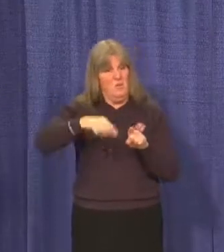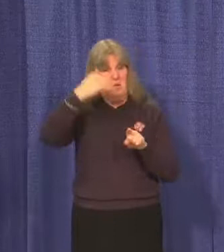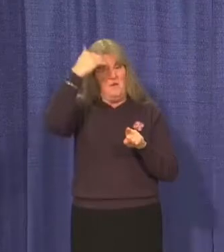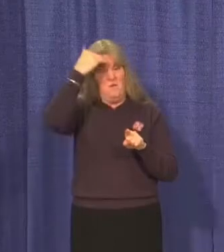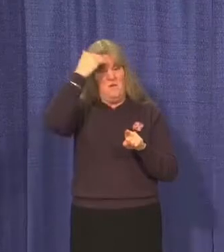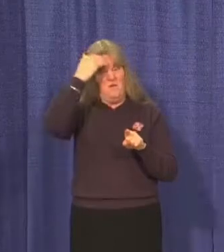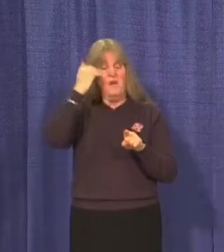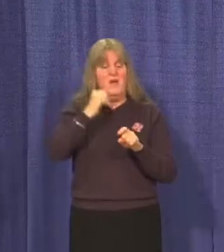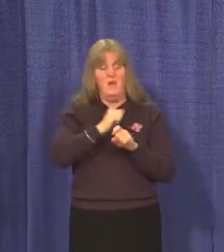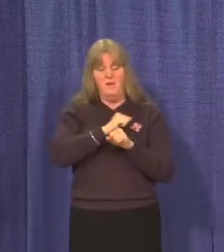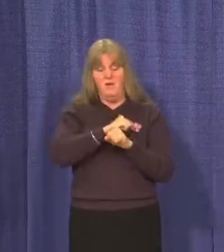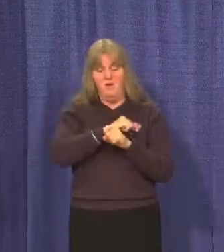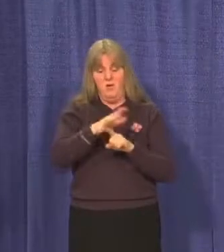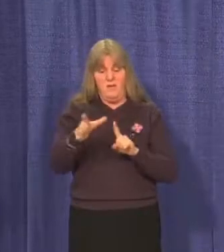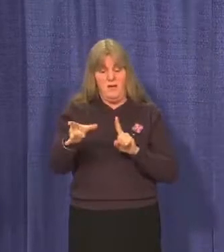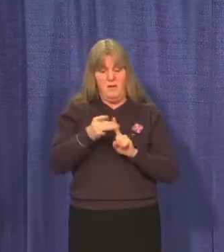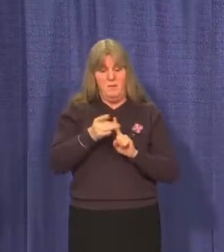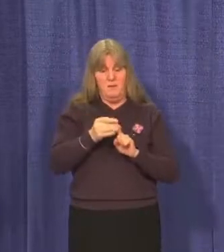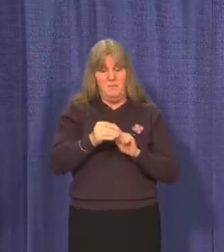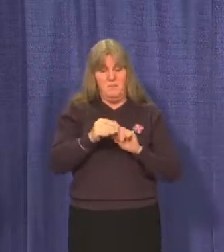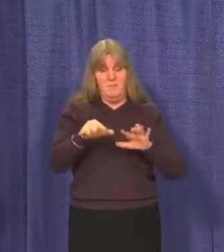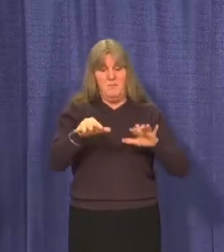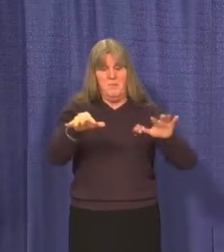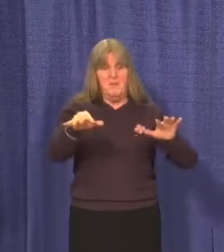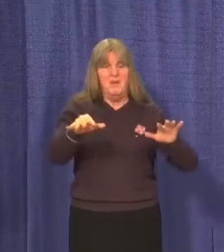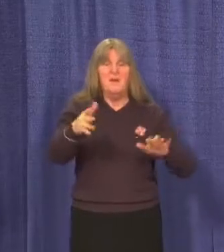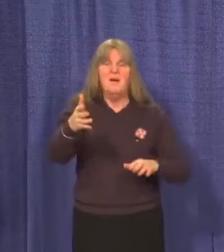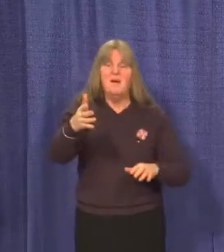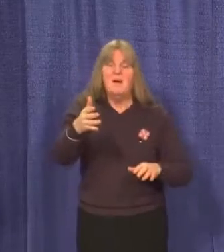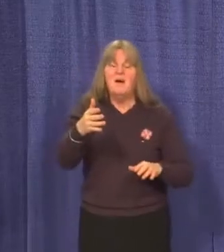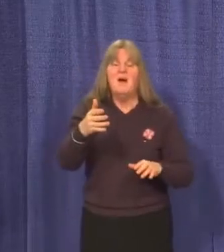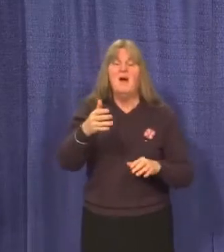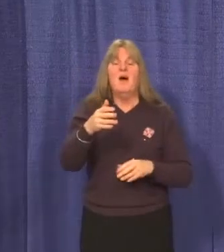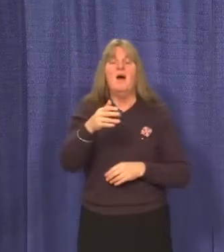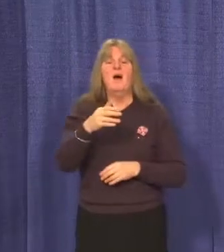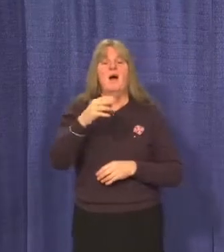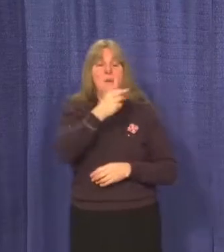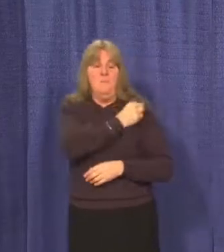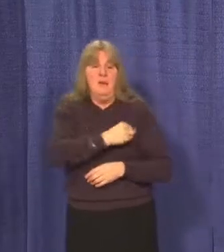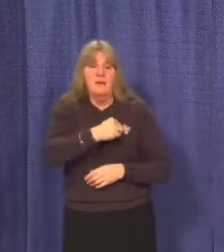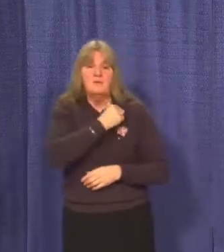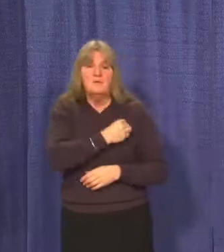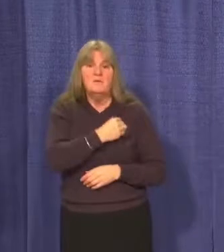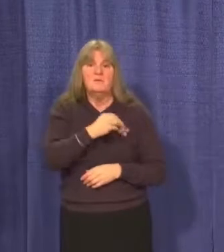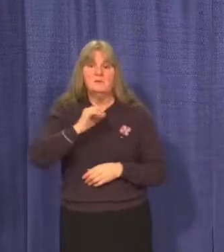once it gets here. Hospitals are nearly at full capacity in areas like Manitoba,